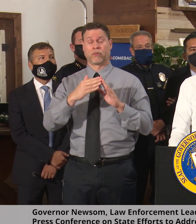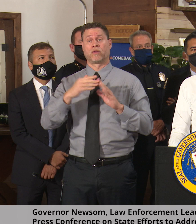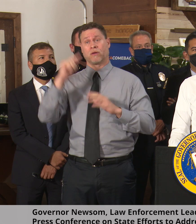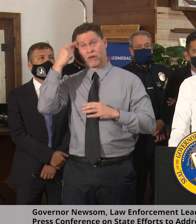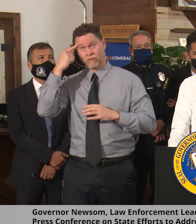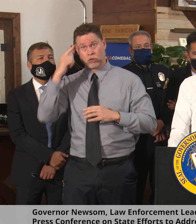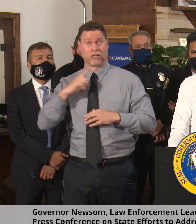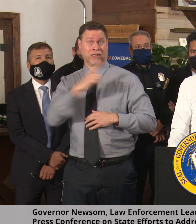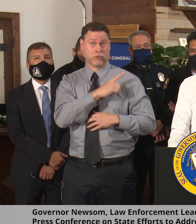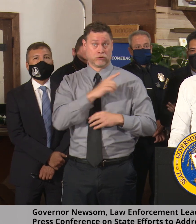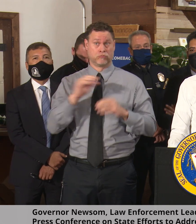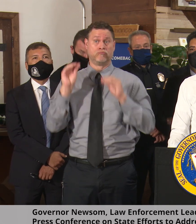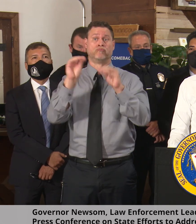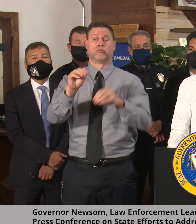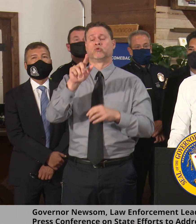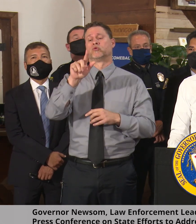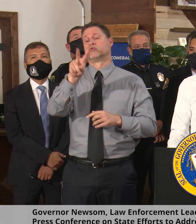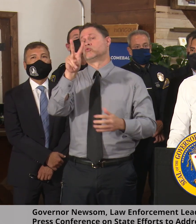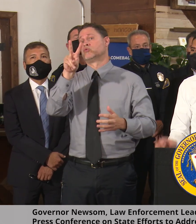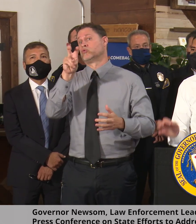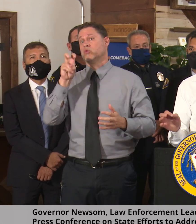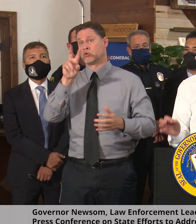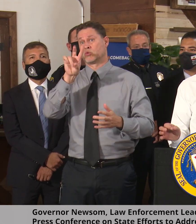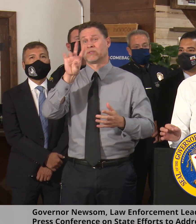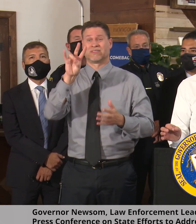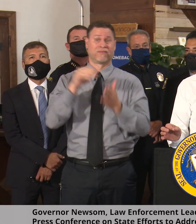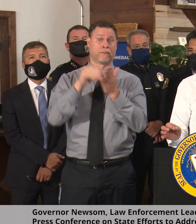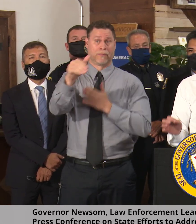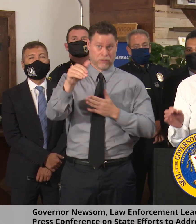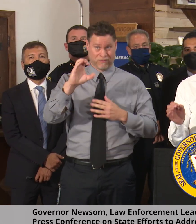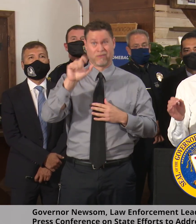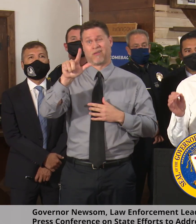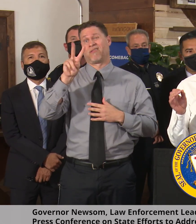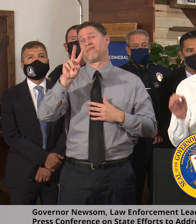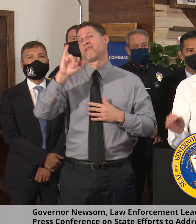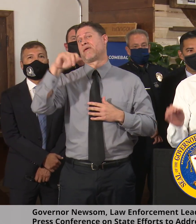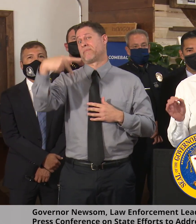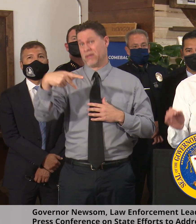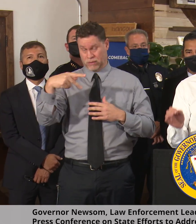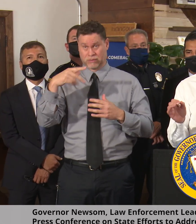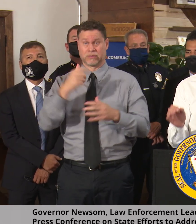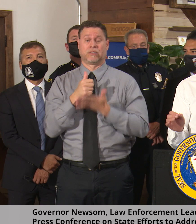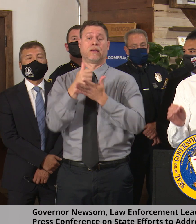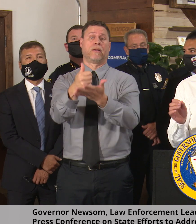have put forward 227 million dollars for CalVIP to help us in the best in country examples like